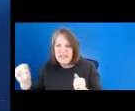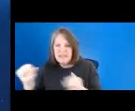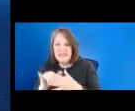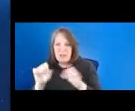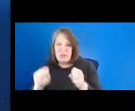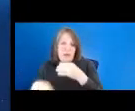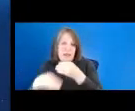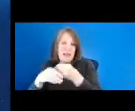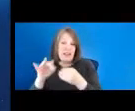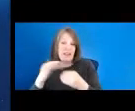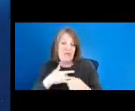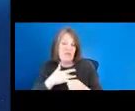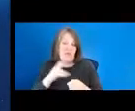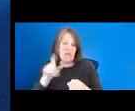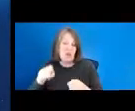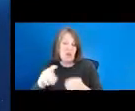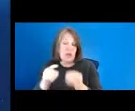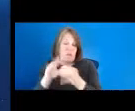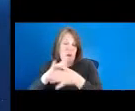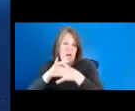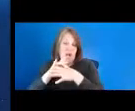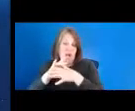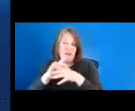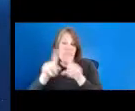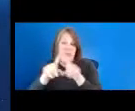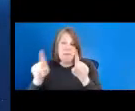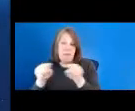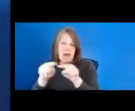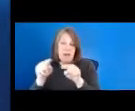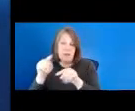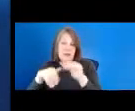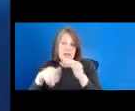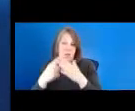that you need more content 16:30:37 boxes that are available here. Here